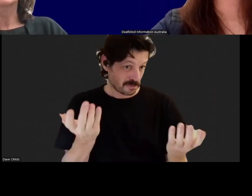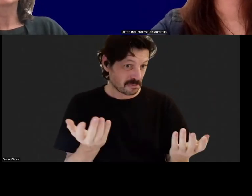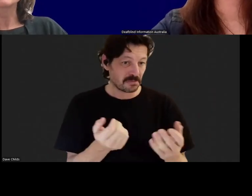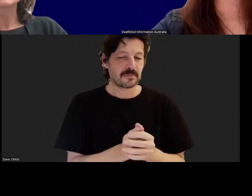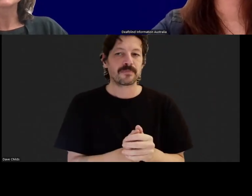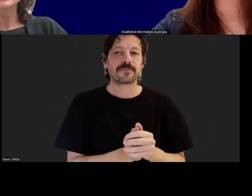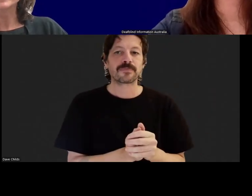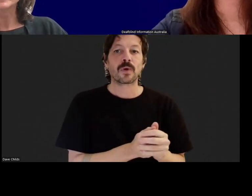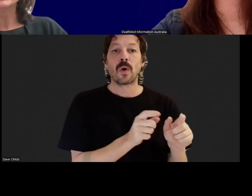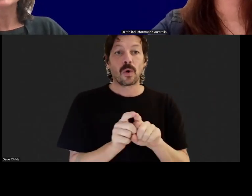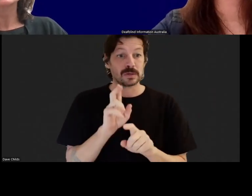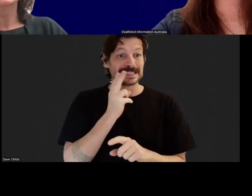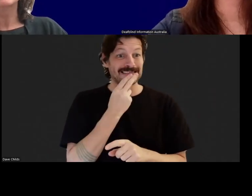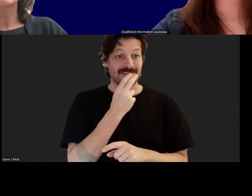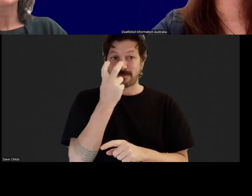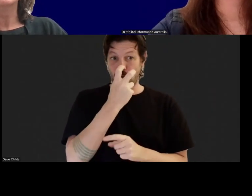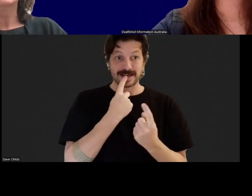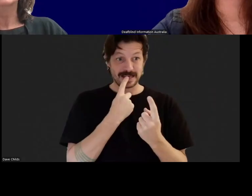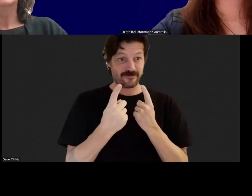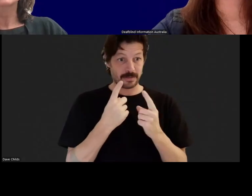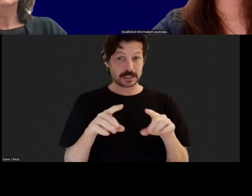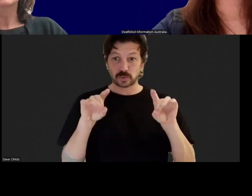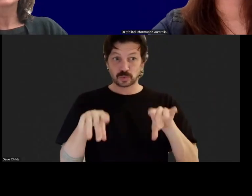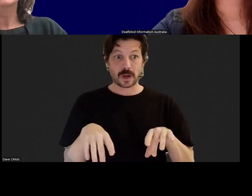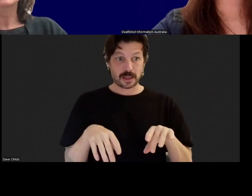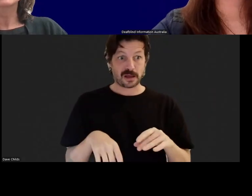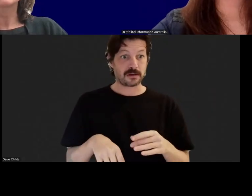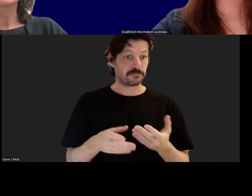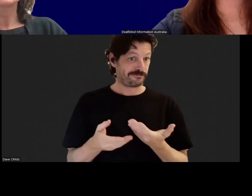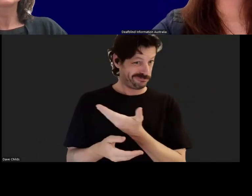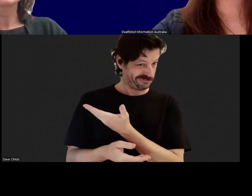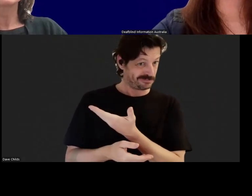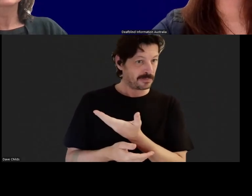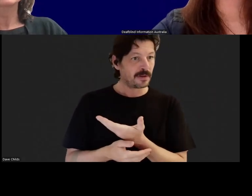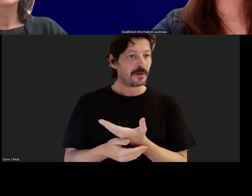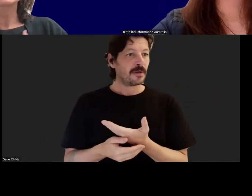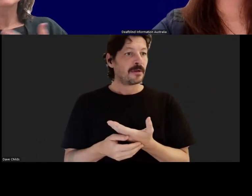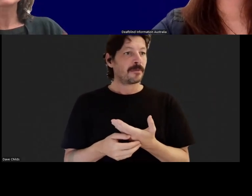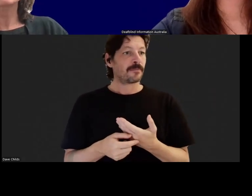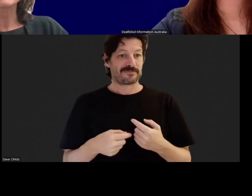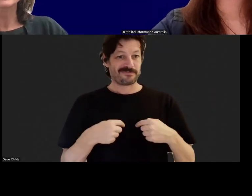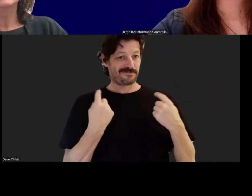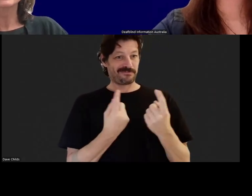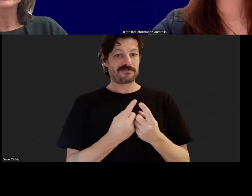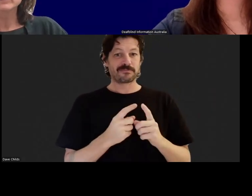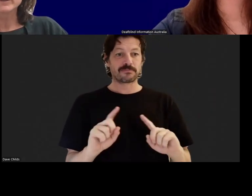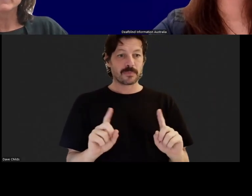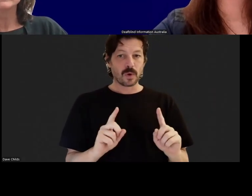Deafblind Information Australia which, we are an organisation that strives to provide high-quality